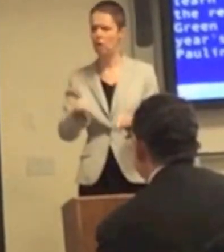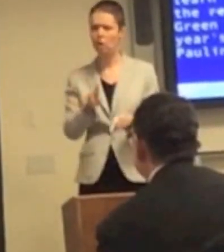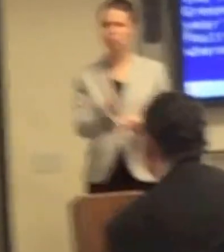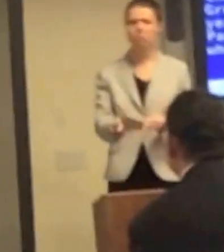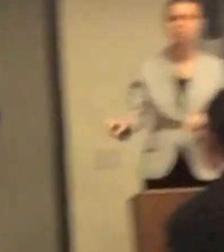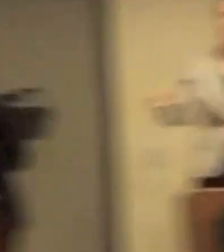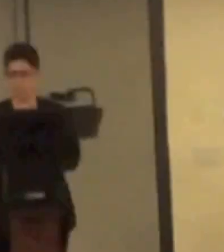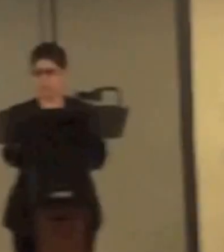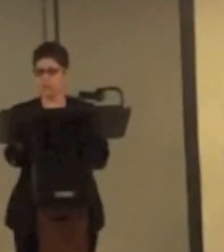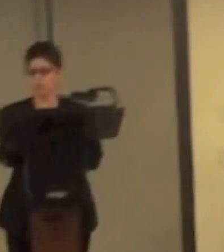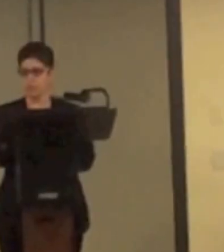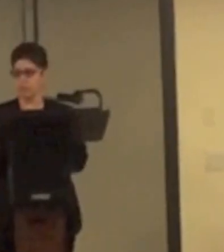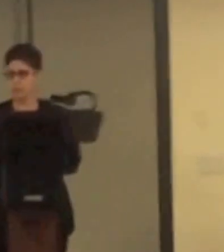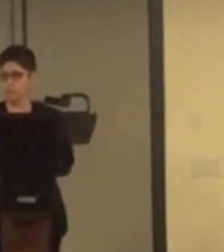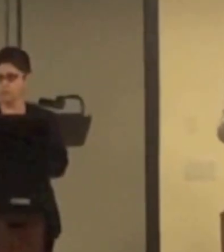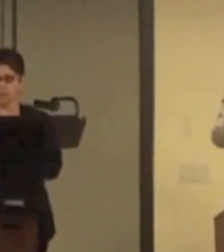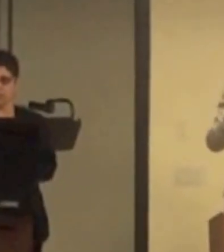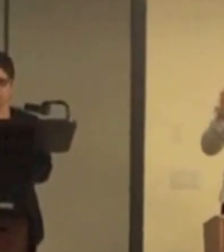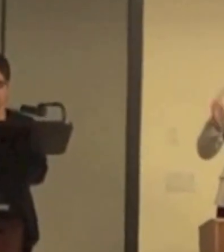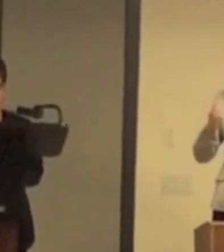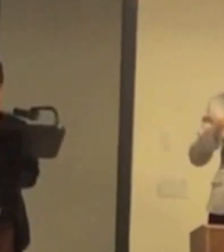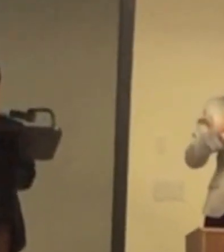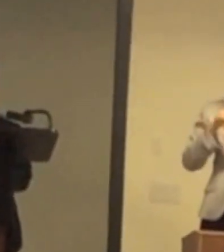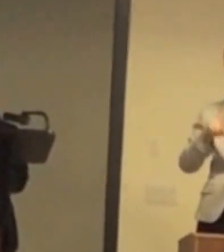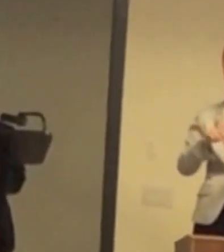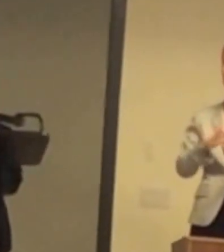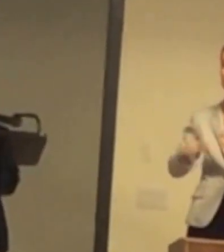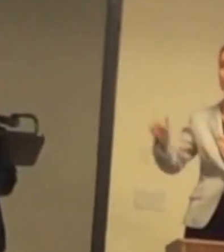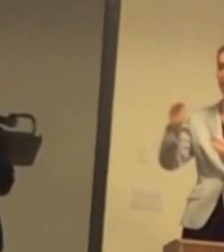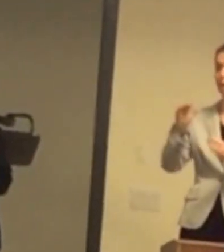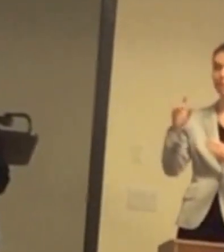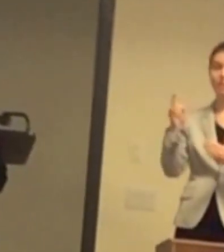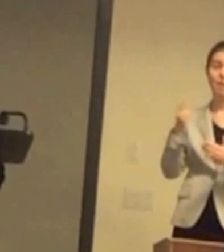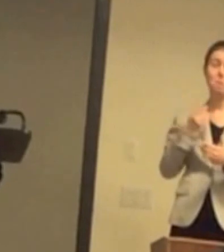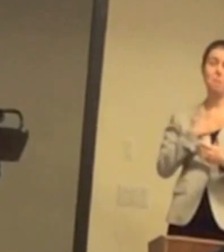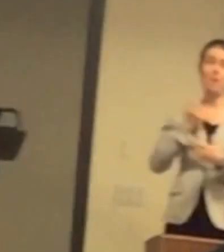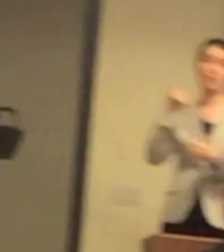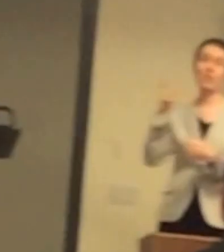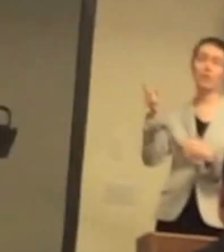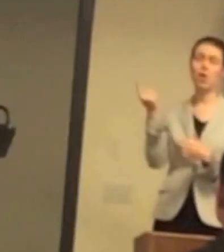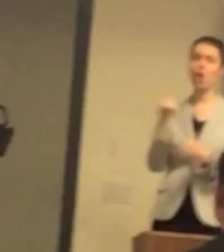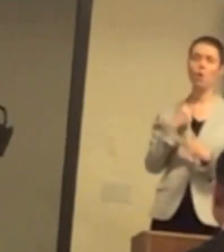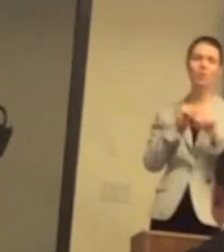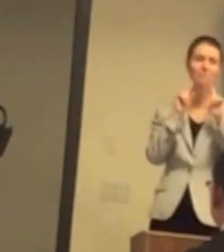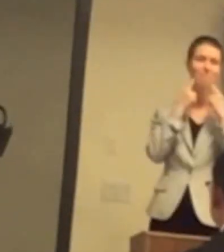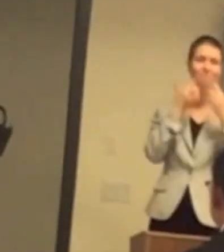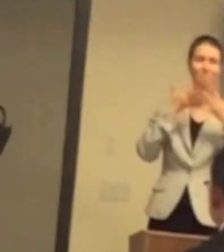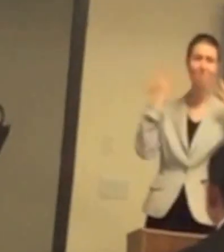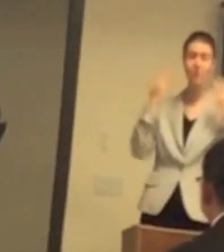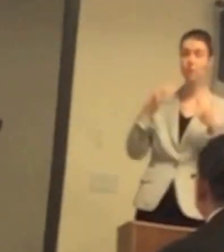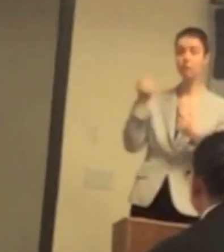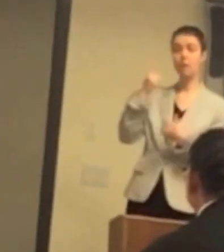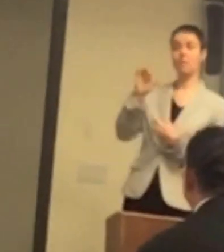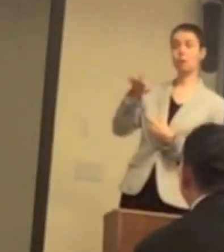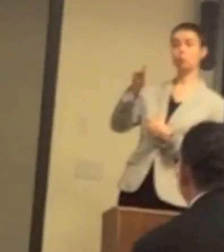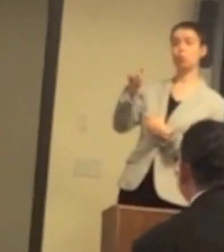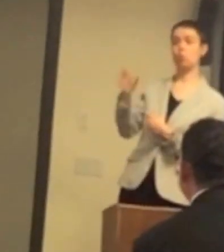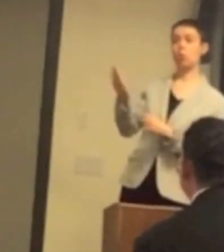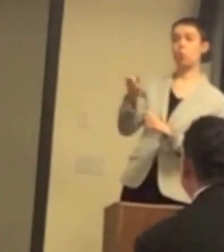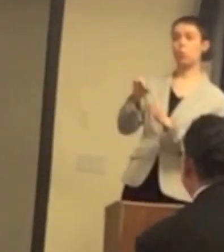message: To the board and staff of CHC, I'm sorry that I'm not able to be with you in person today. But I did want to take a moment to congratulate all of the honorees for their individual accomplishments which in turn have paved the way for other individuals with hearing loss. The work of CHC is as relevant today as it was when the organization was first established in 1910. I am proud of the contributions this organization